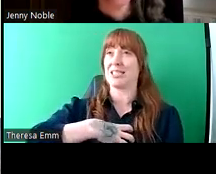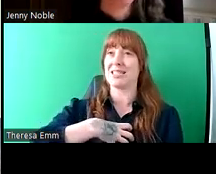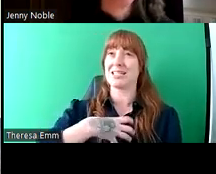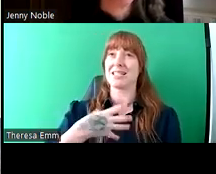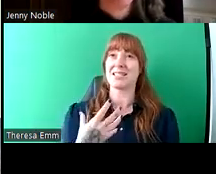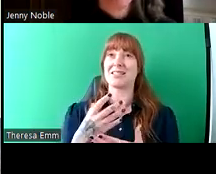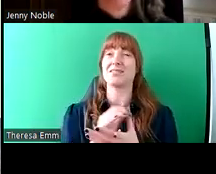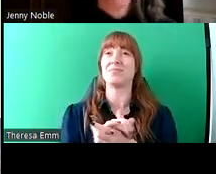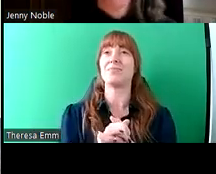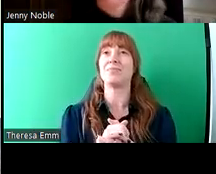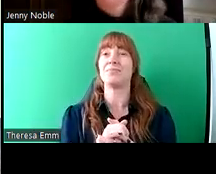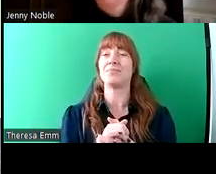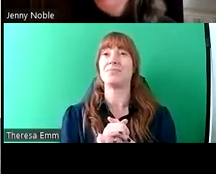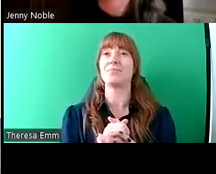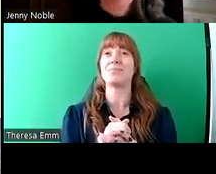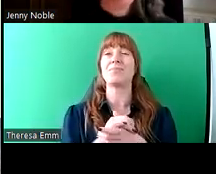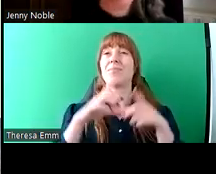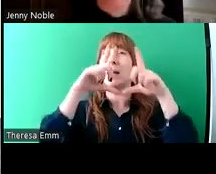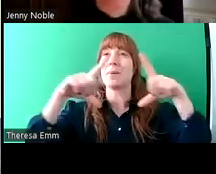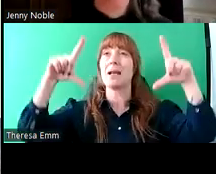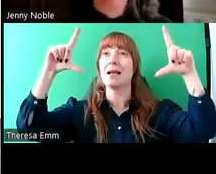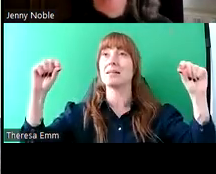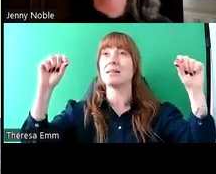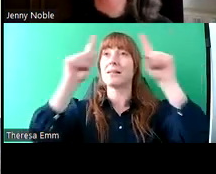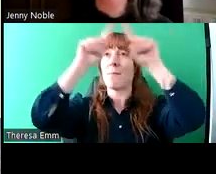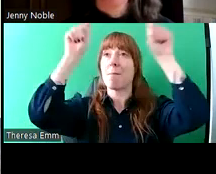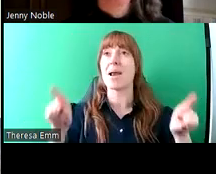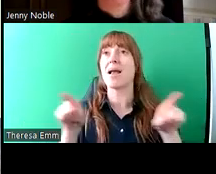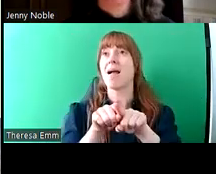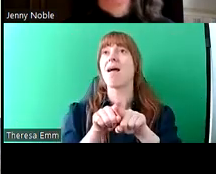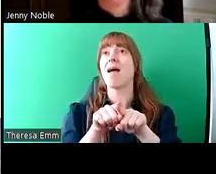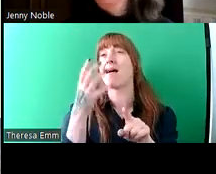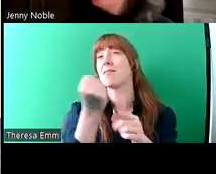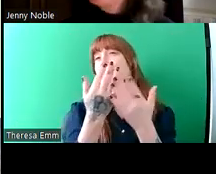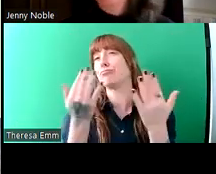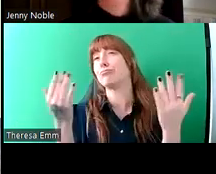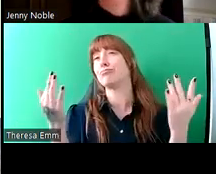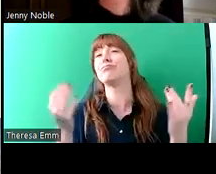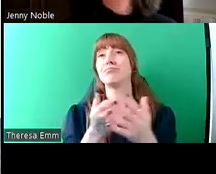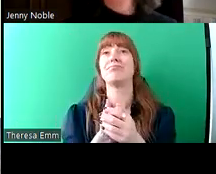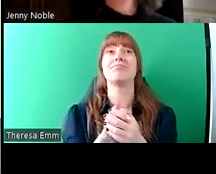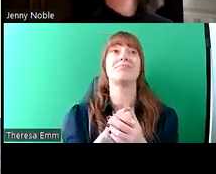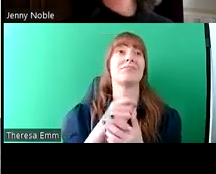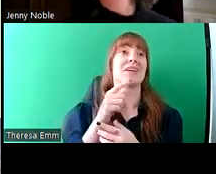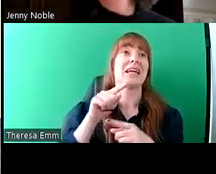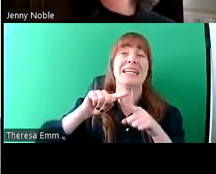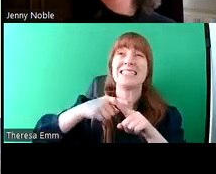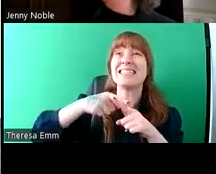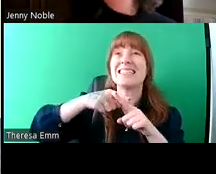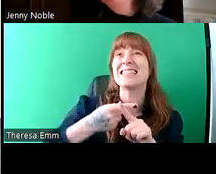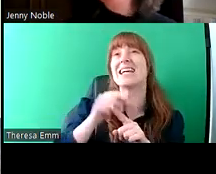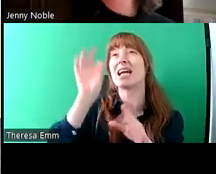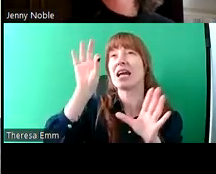women, banners and placards, girls' annuals, knitting and needlework. So, it's a real mix